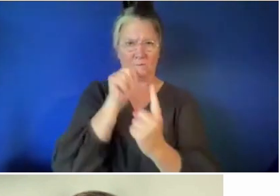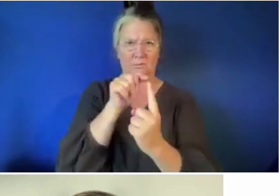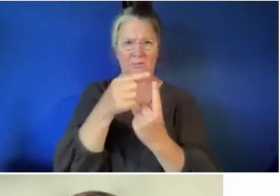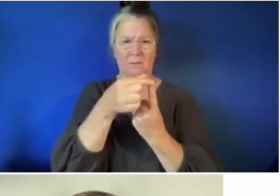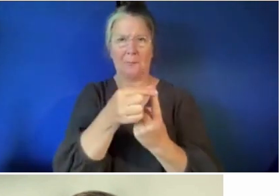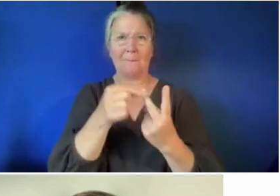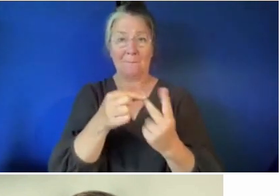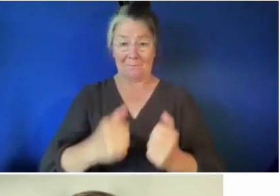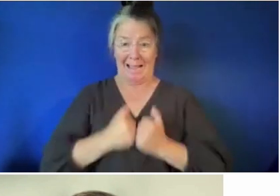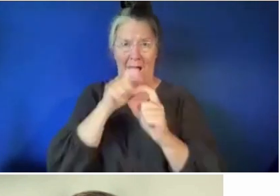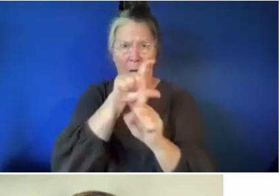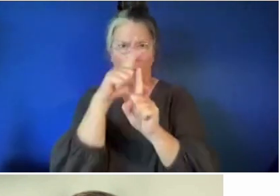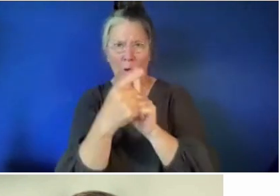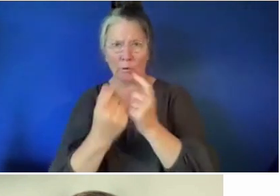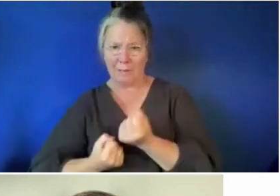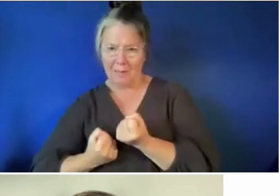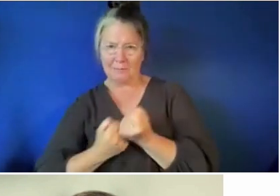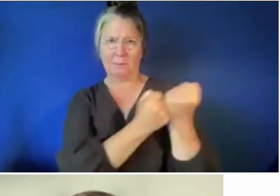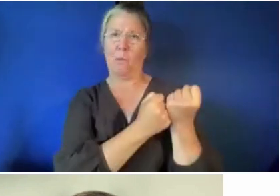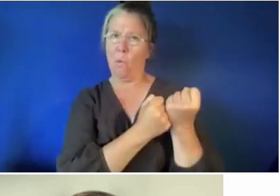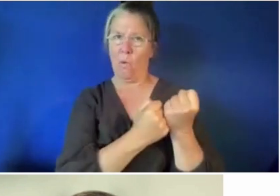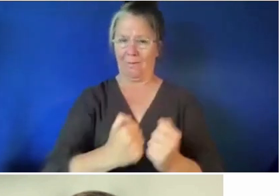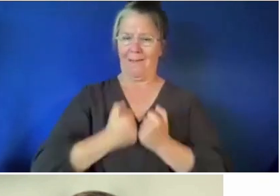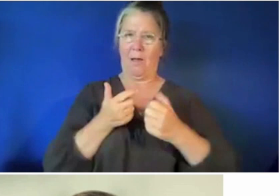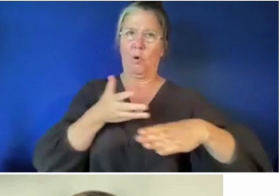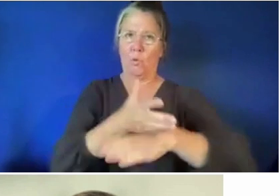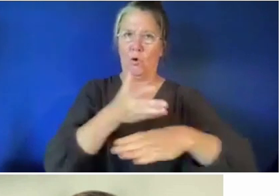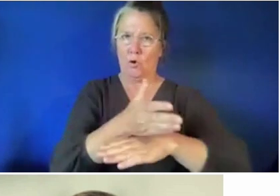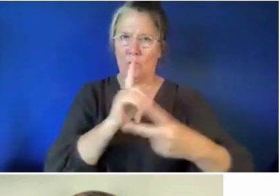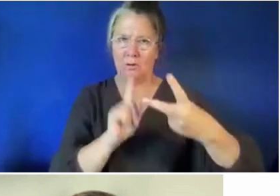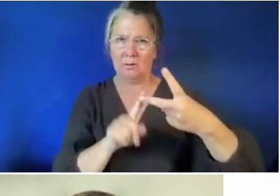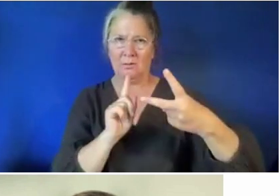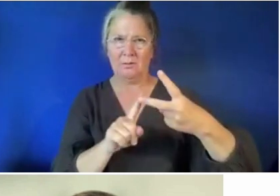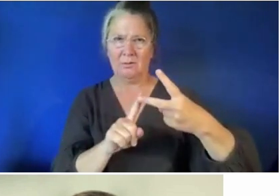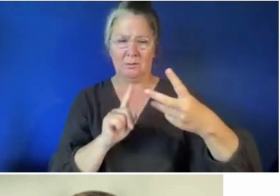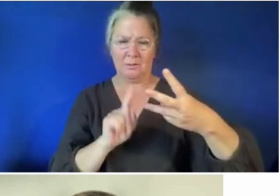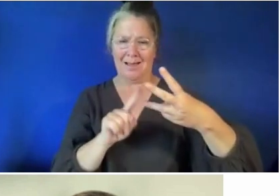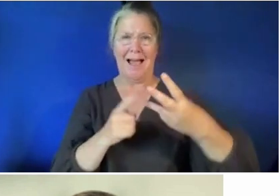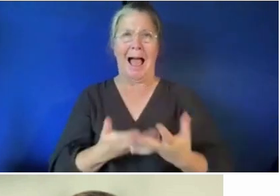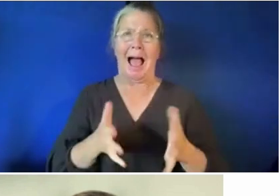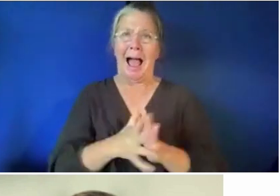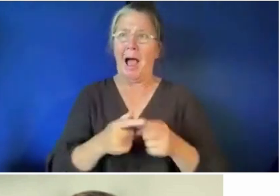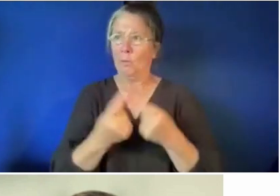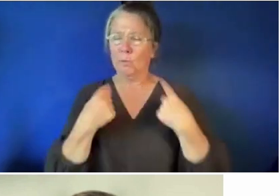what it means to provide the most effective, the most useful and the most proper advice.